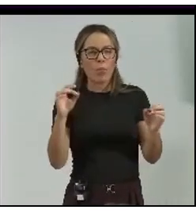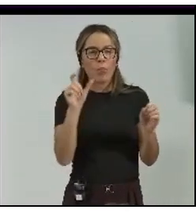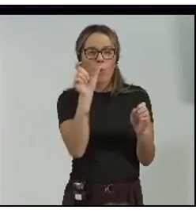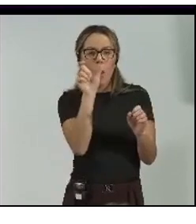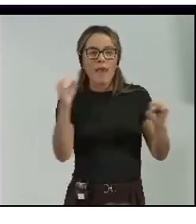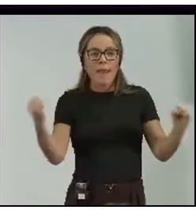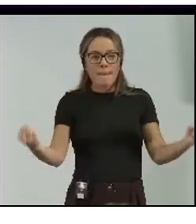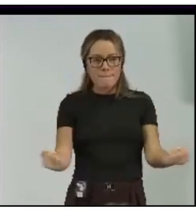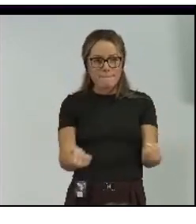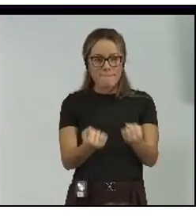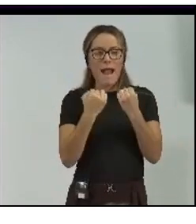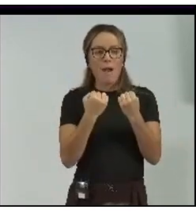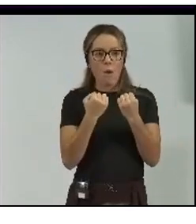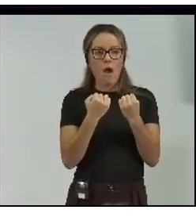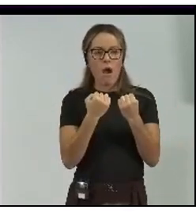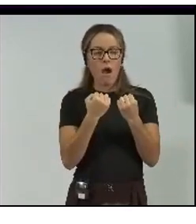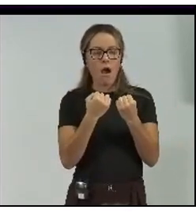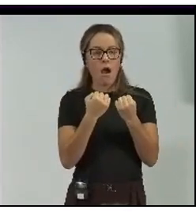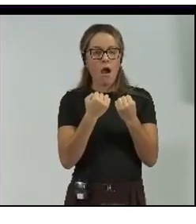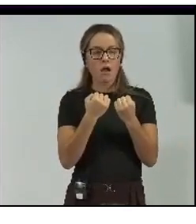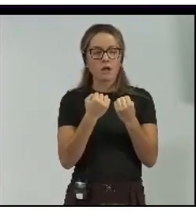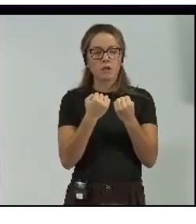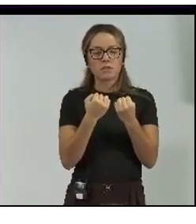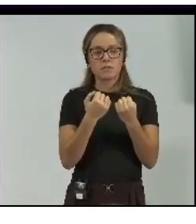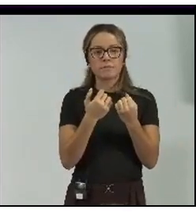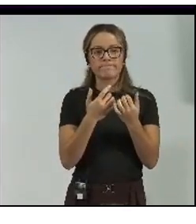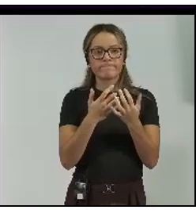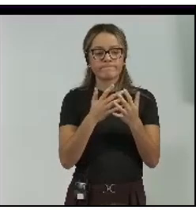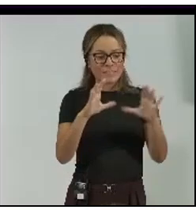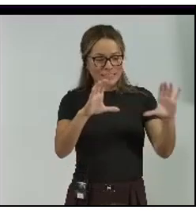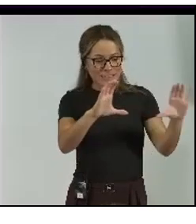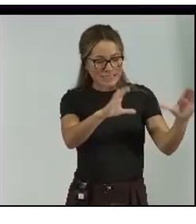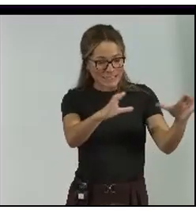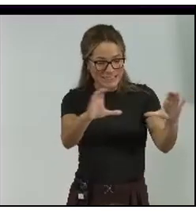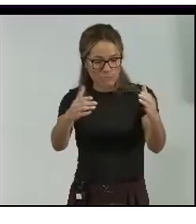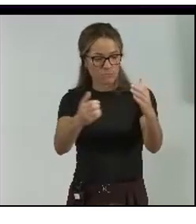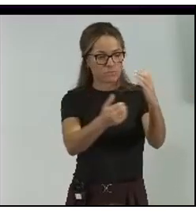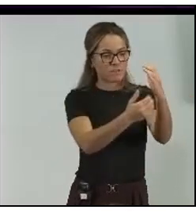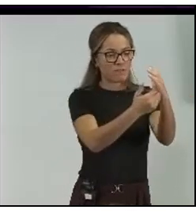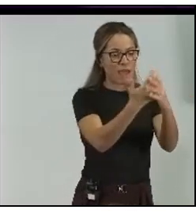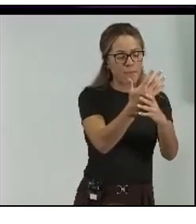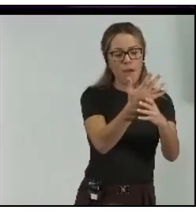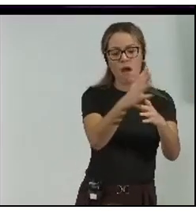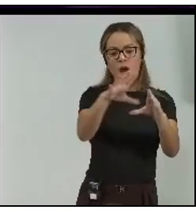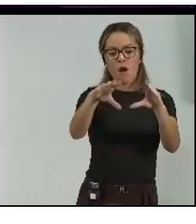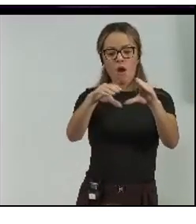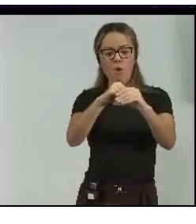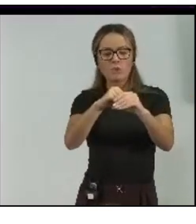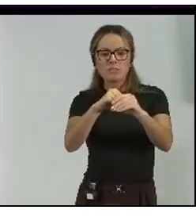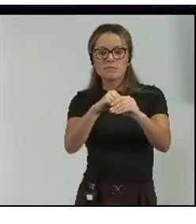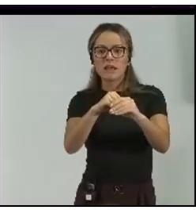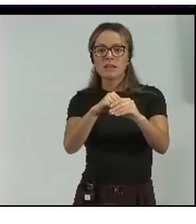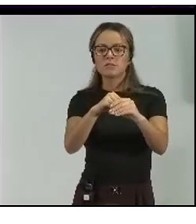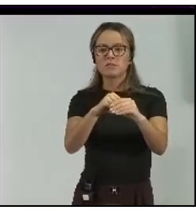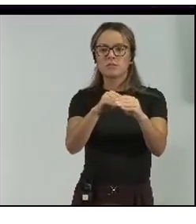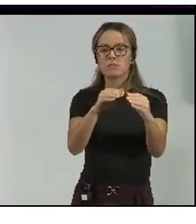empowering and actually skilling the teams from our developers, our content authors, our testers,